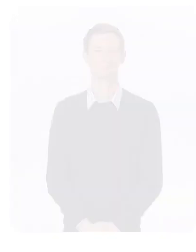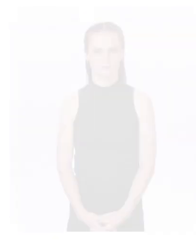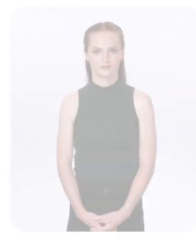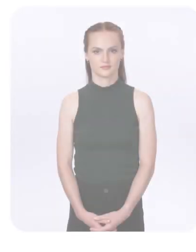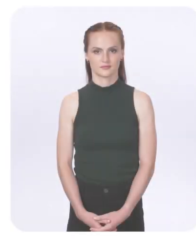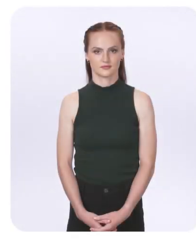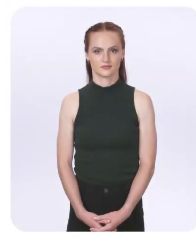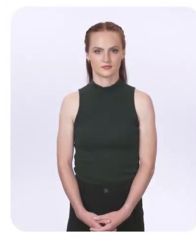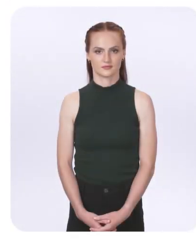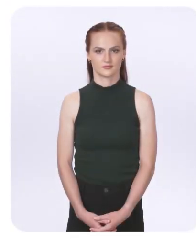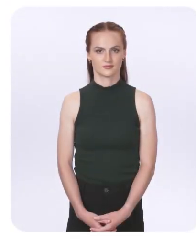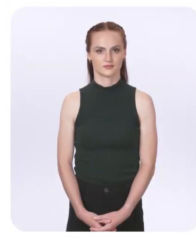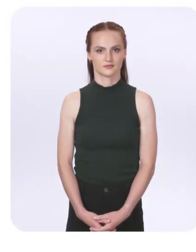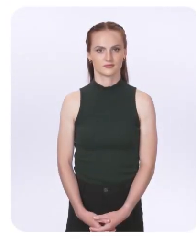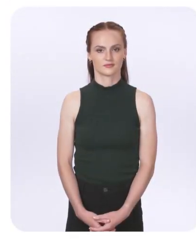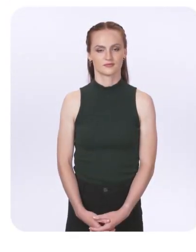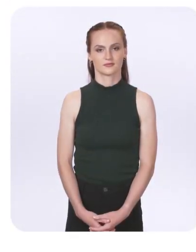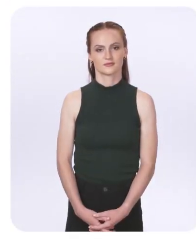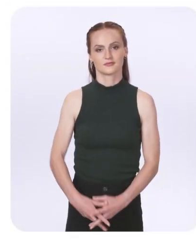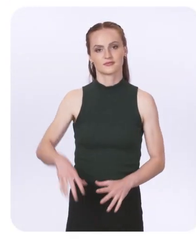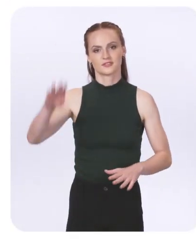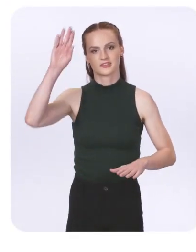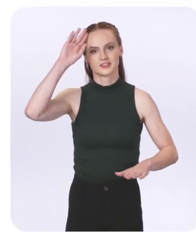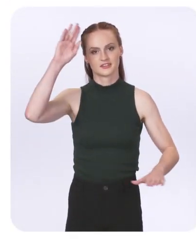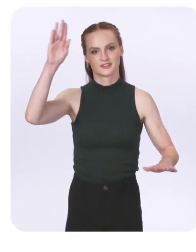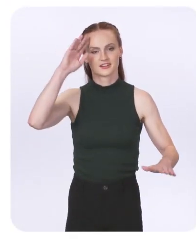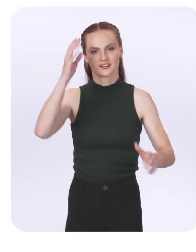and to take their products beyond frames.